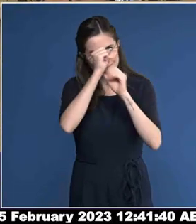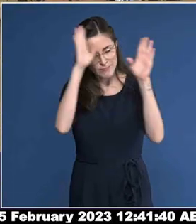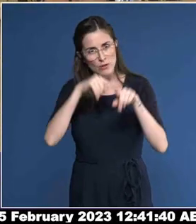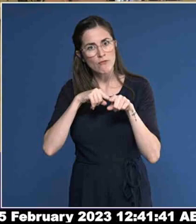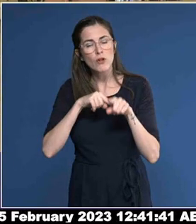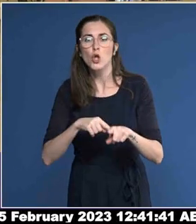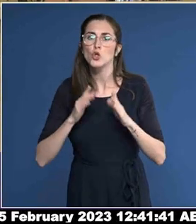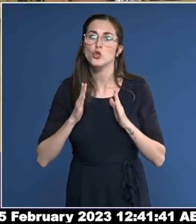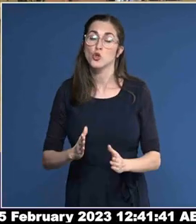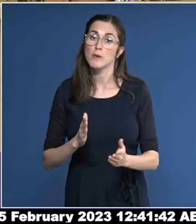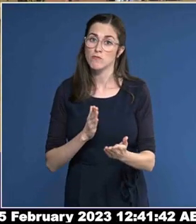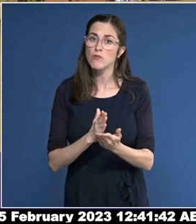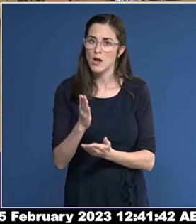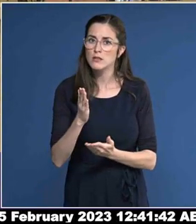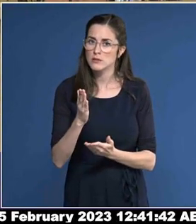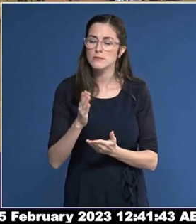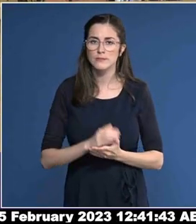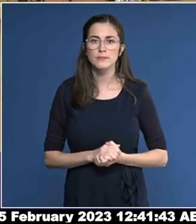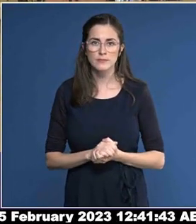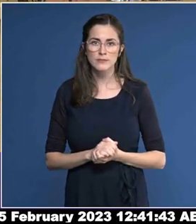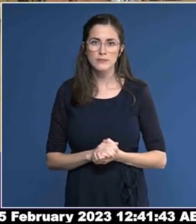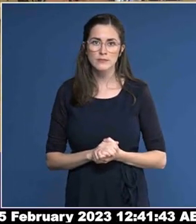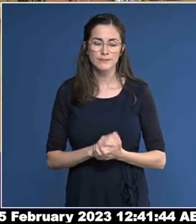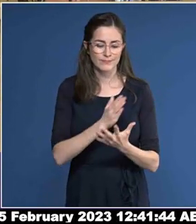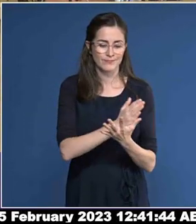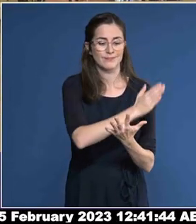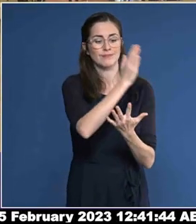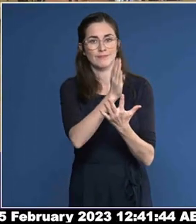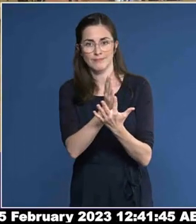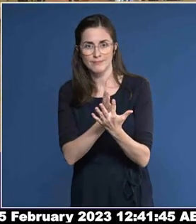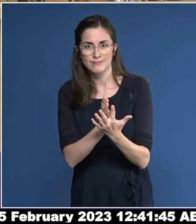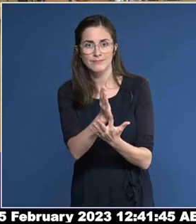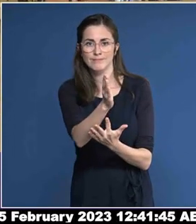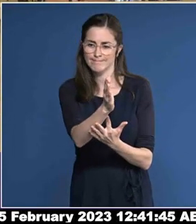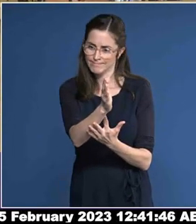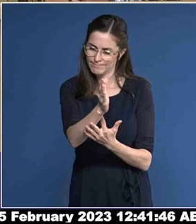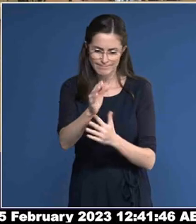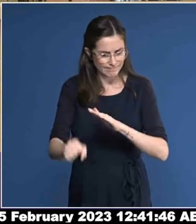Likewise, we have a pillar around building on good governance, which, as I mentioned